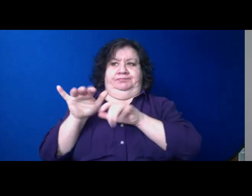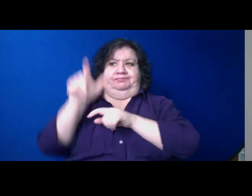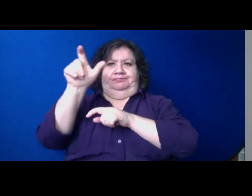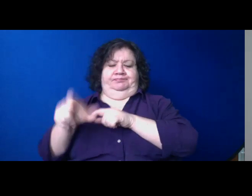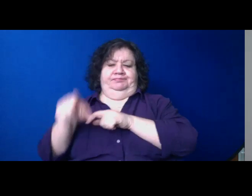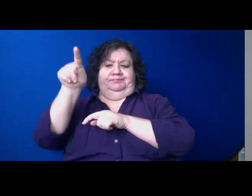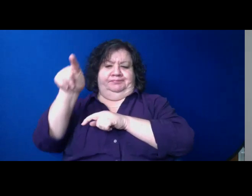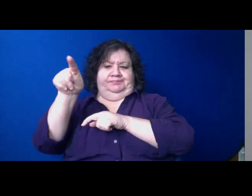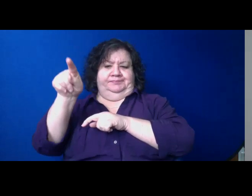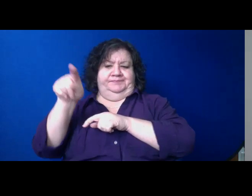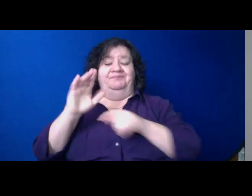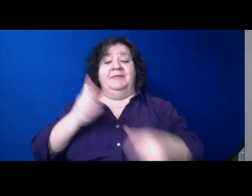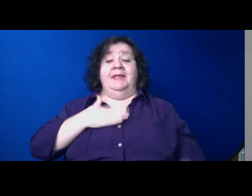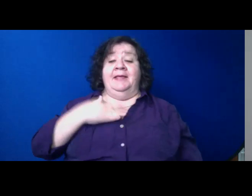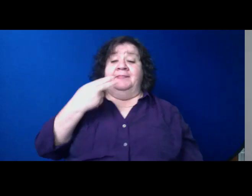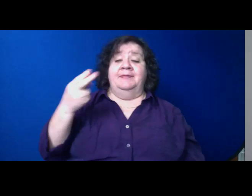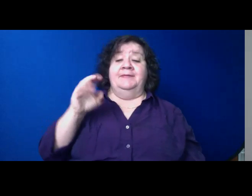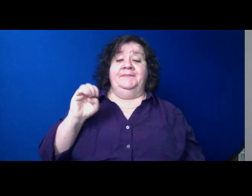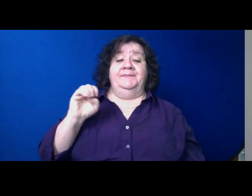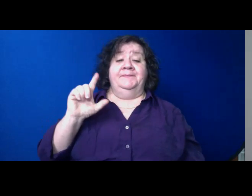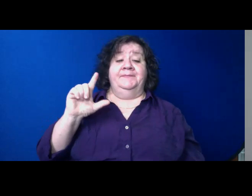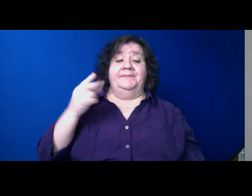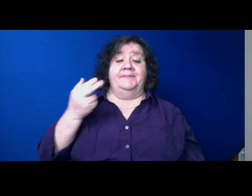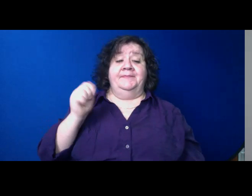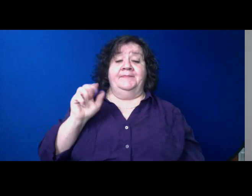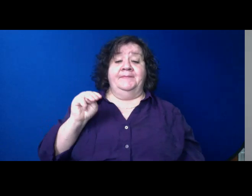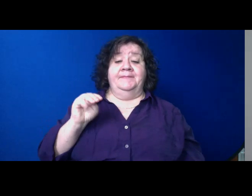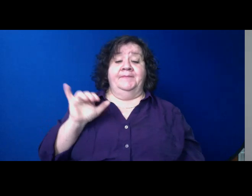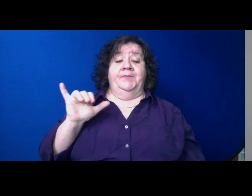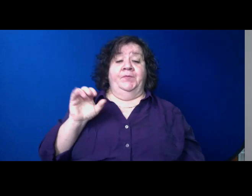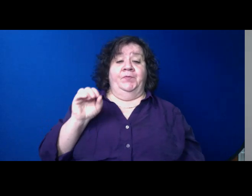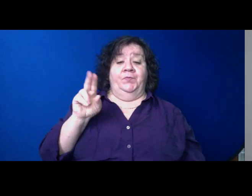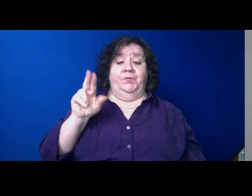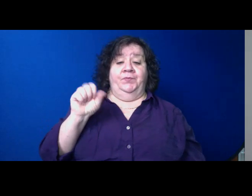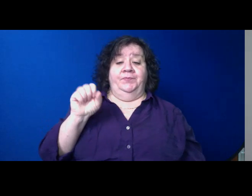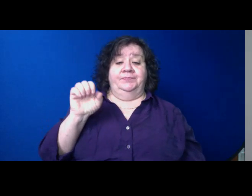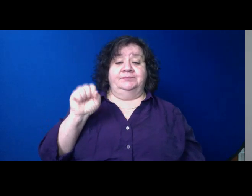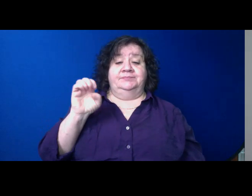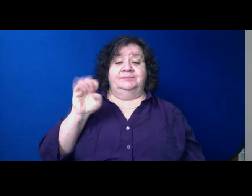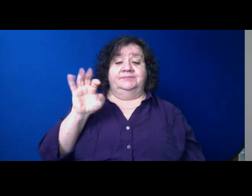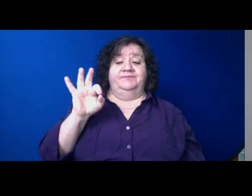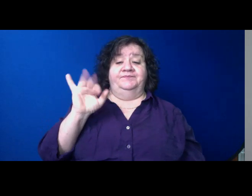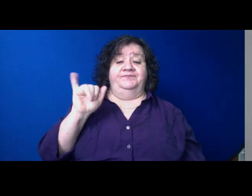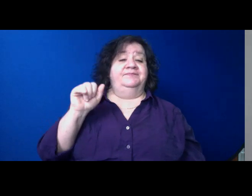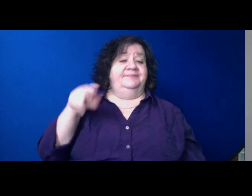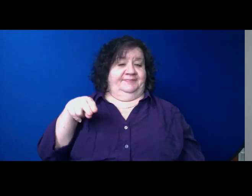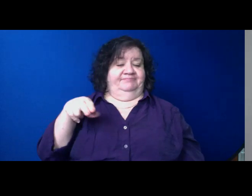inclusive humanitarian action and disaster risk reduction advisor why we are here is to see like